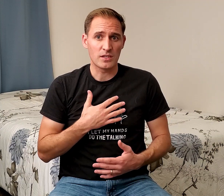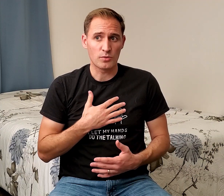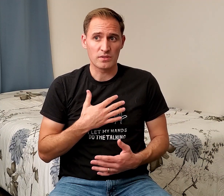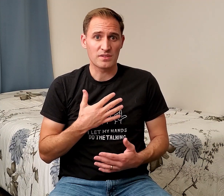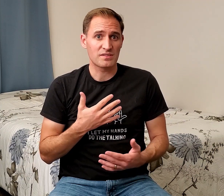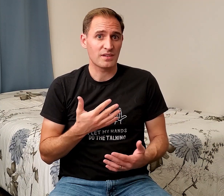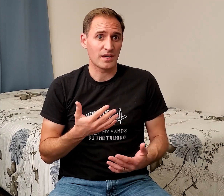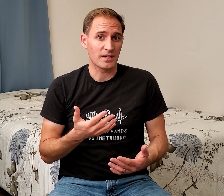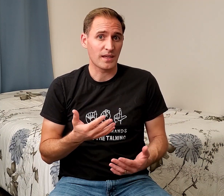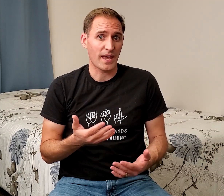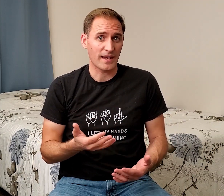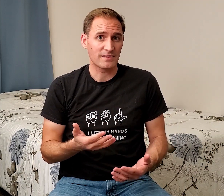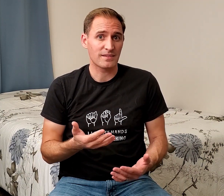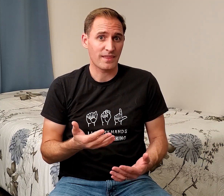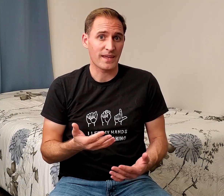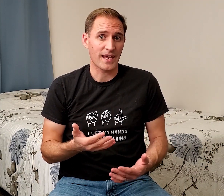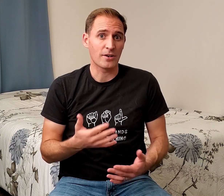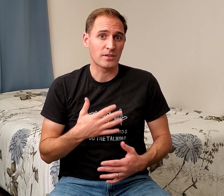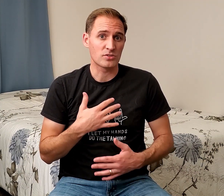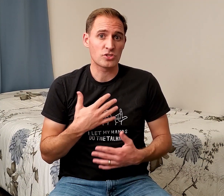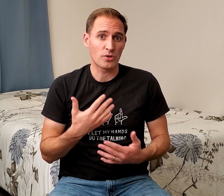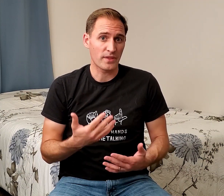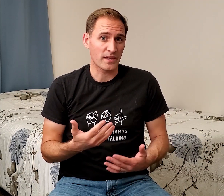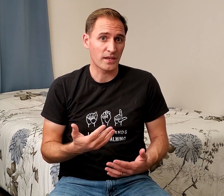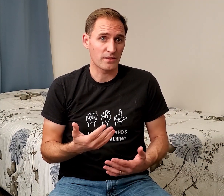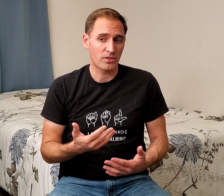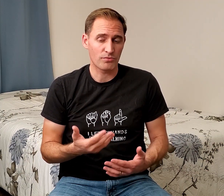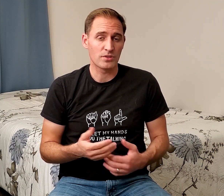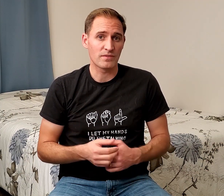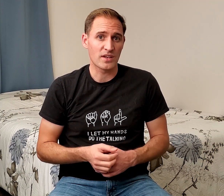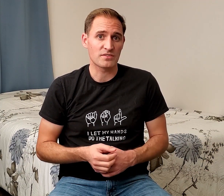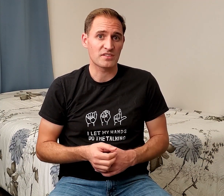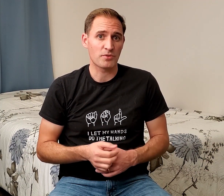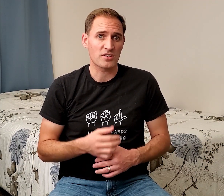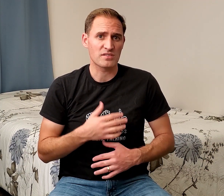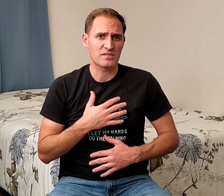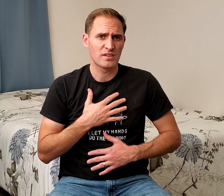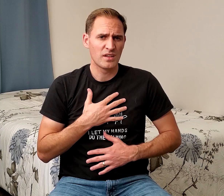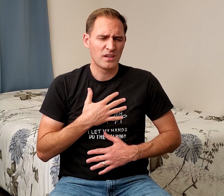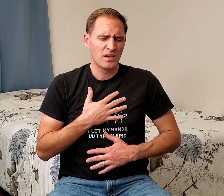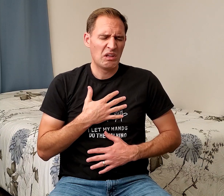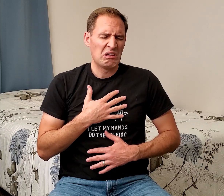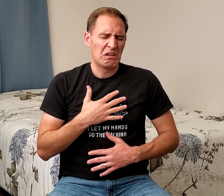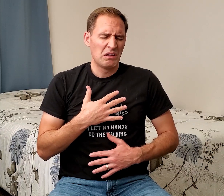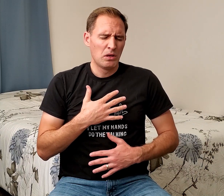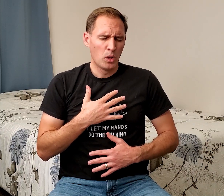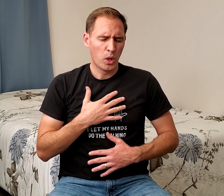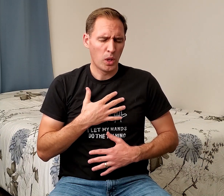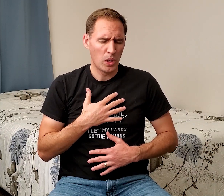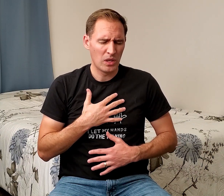you will just act that out and show that through your facial expressions...